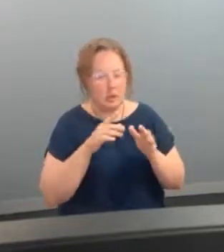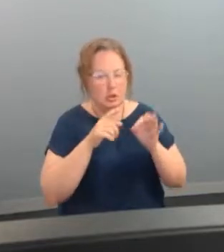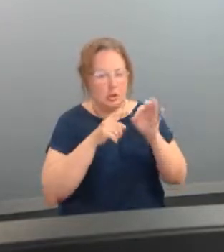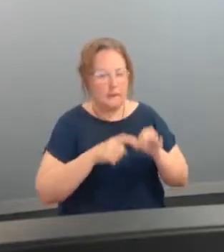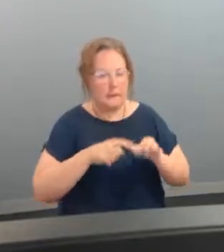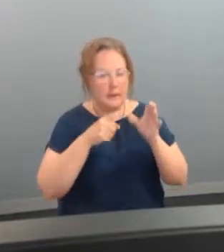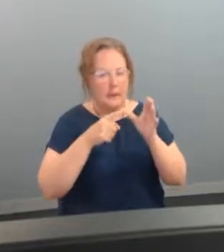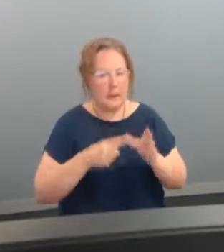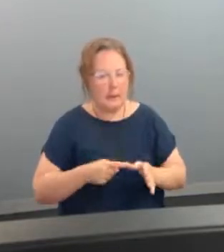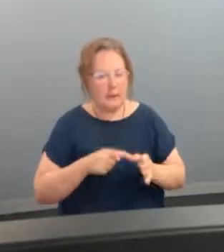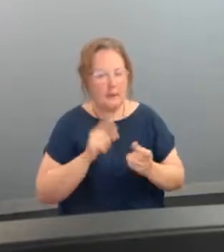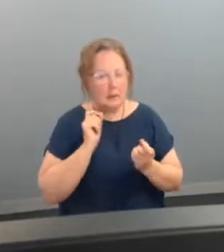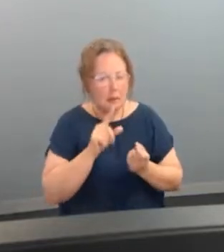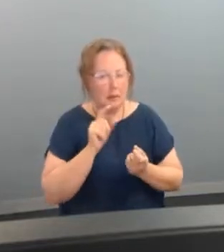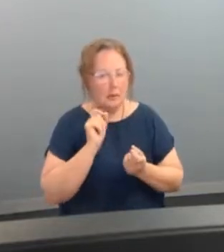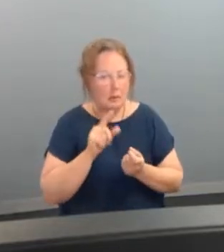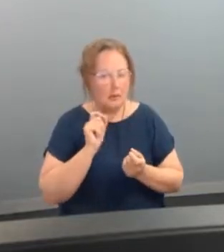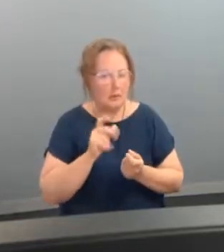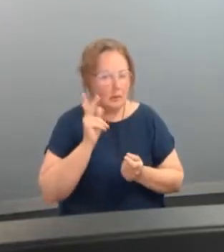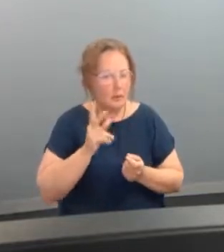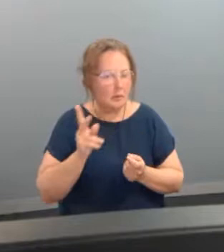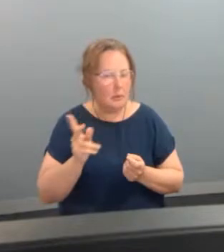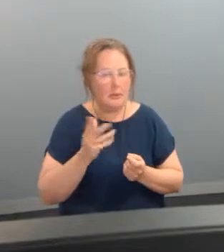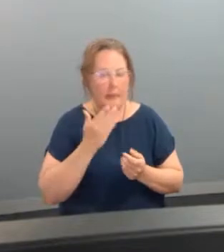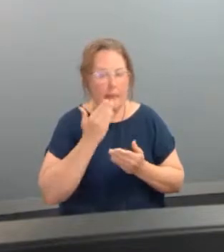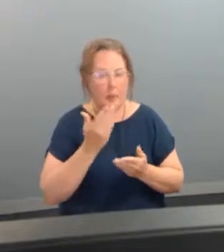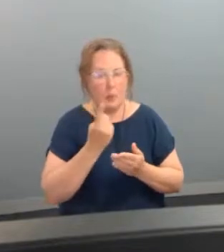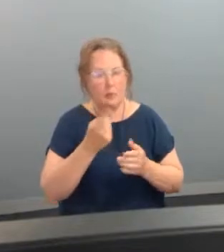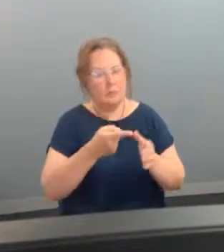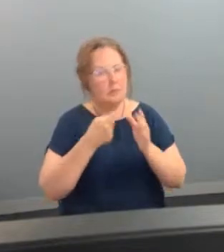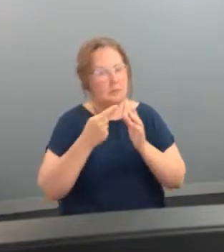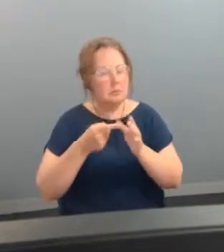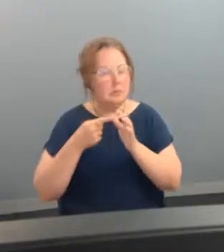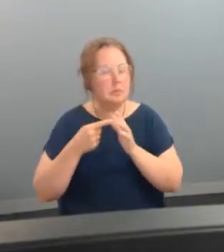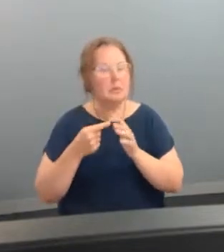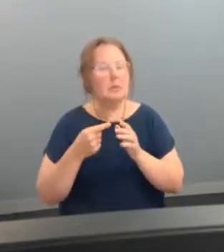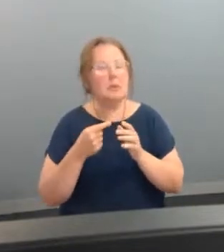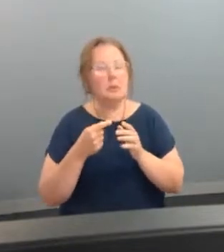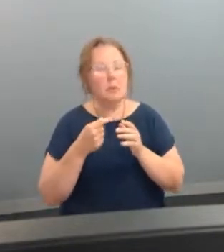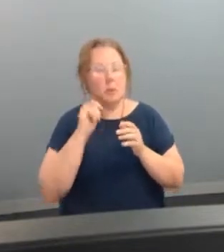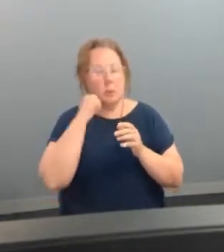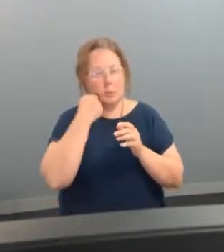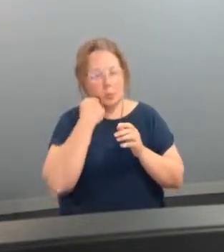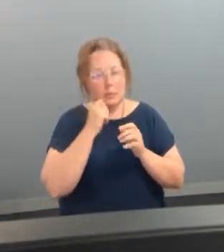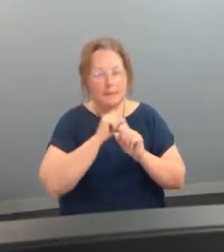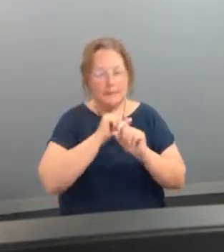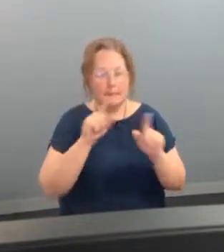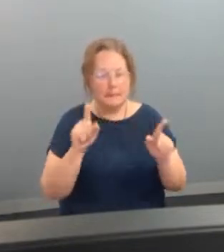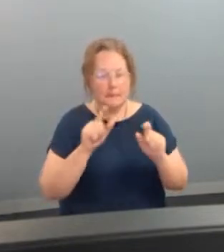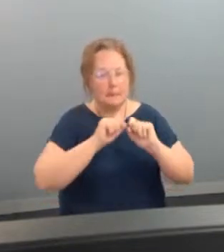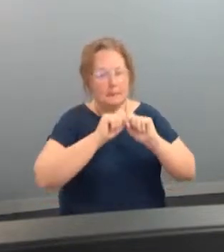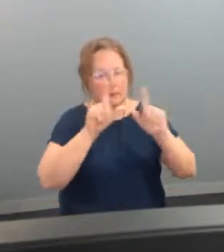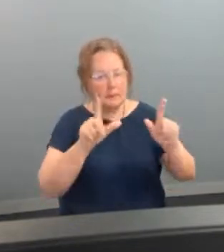you to complete the survey, which we have posted a number of times and thank you to everyone that has. We'll